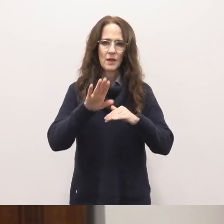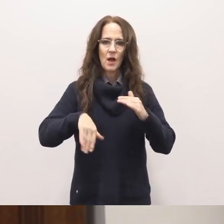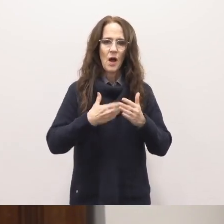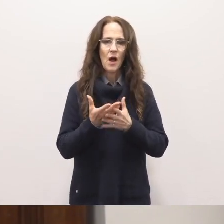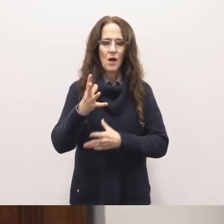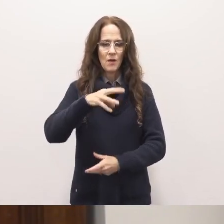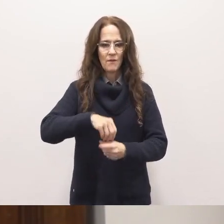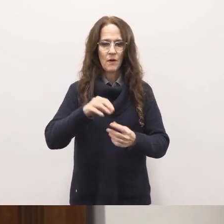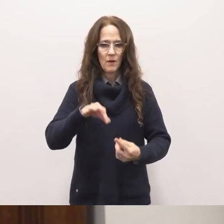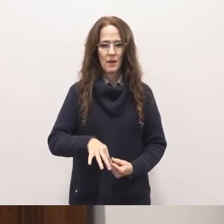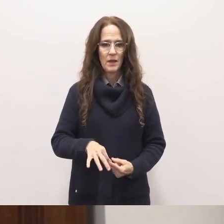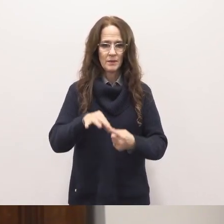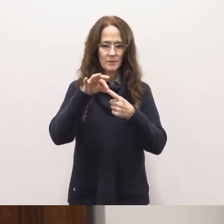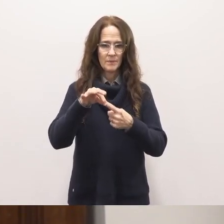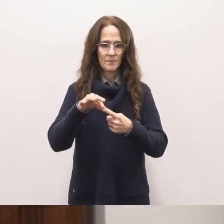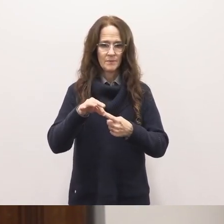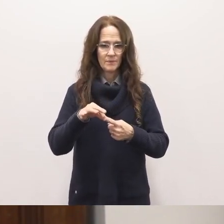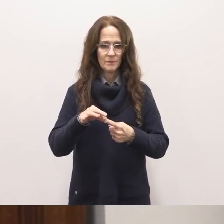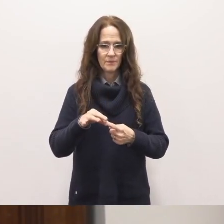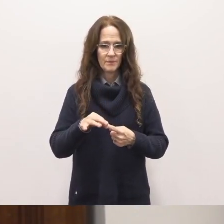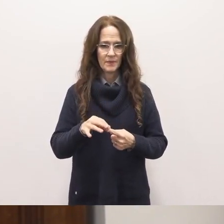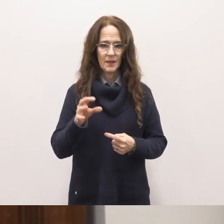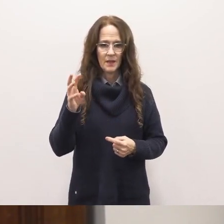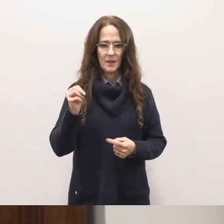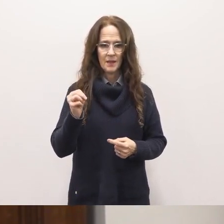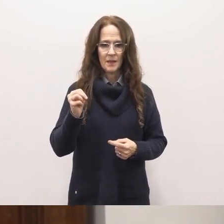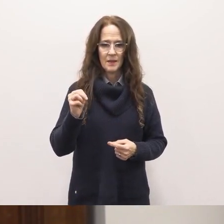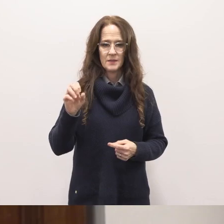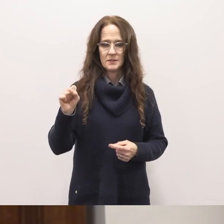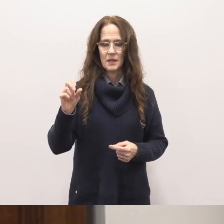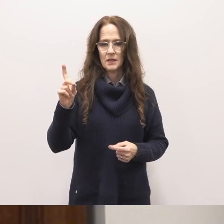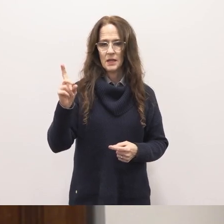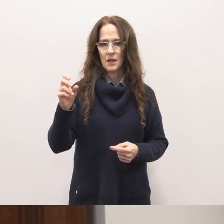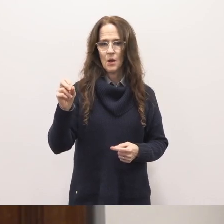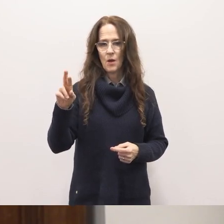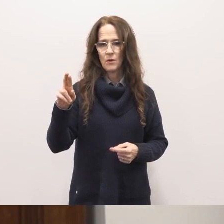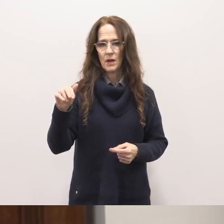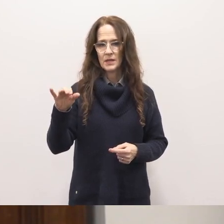especially Ms. Doris Robinson, and the mentors,